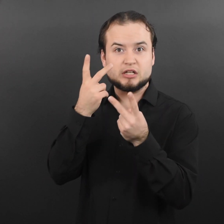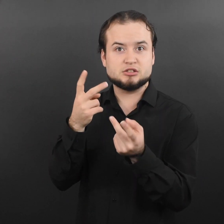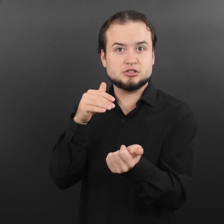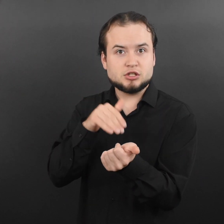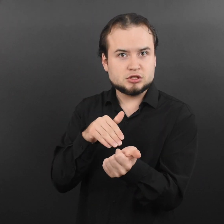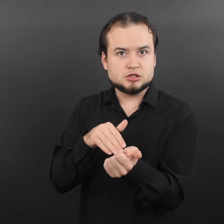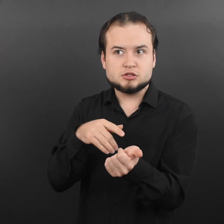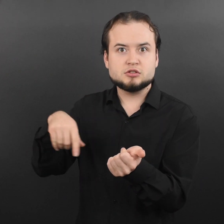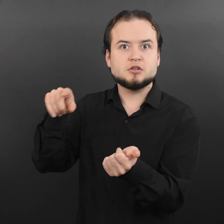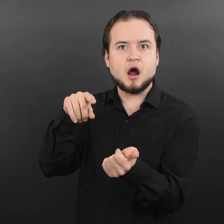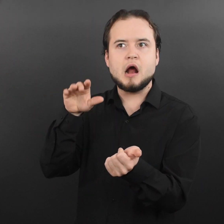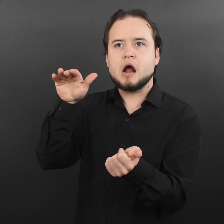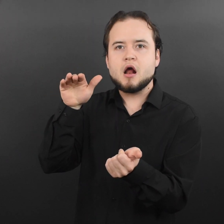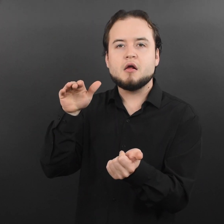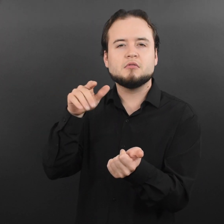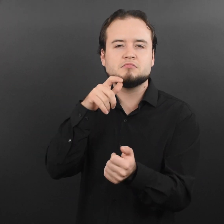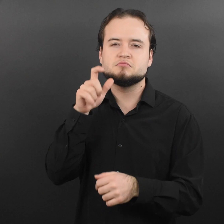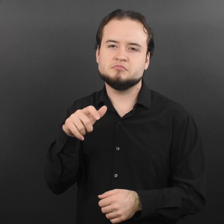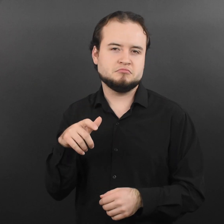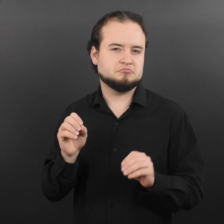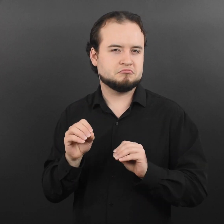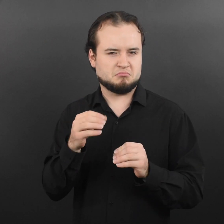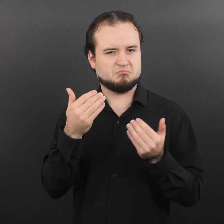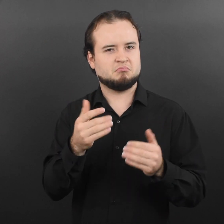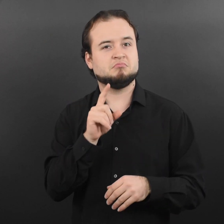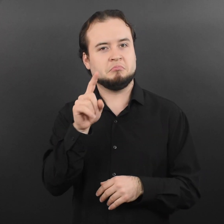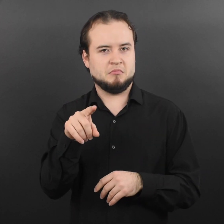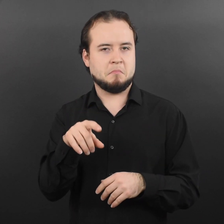or see a health care provider before you pick up a test kit.